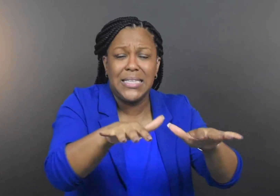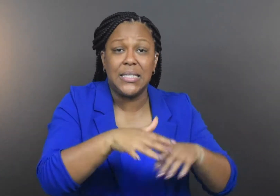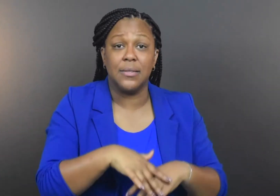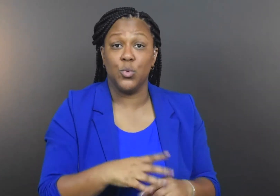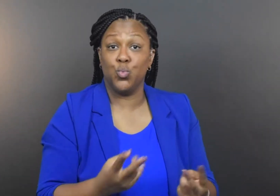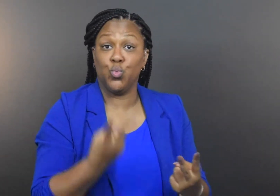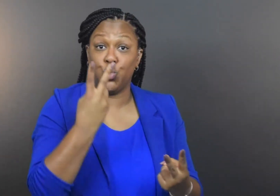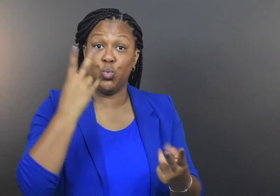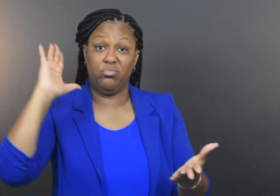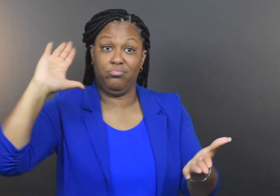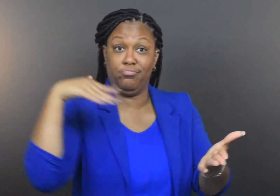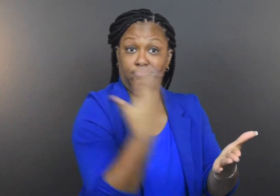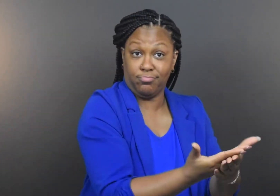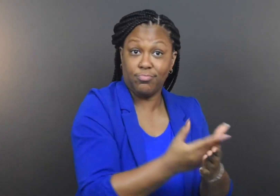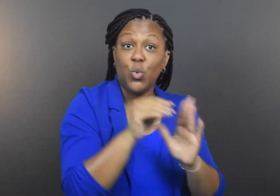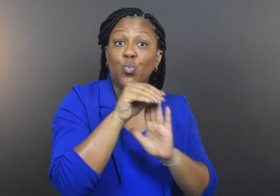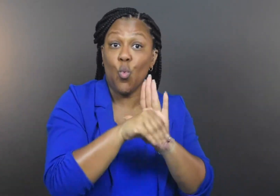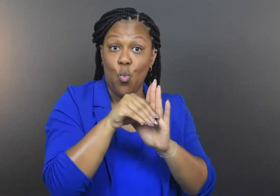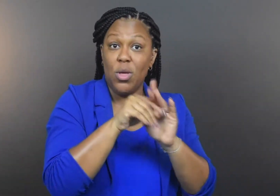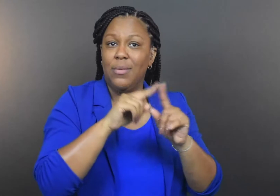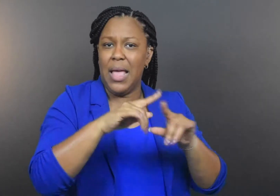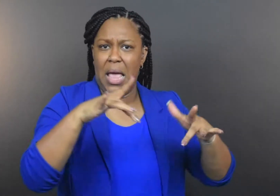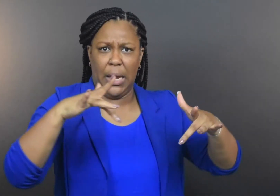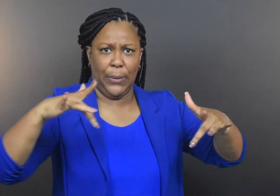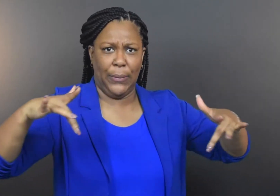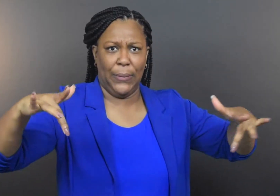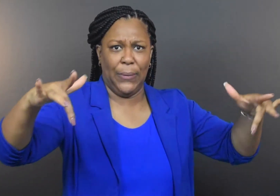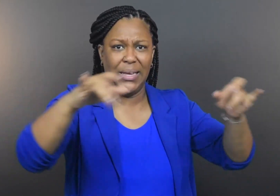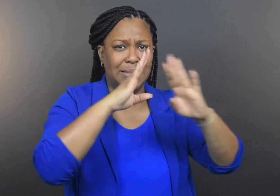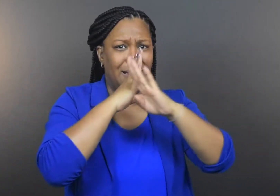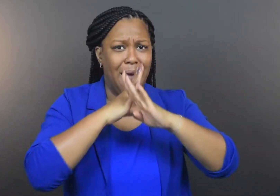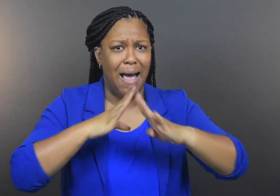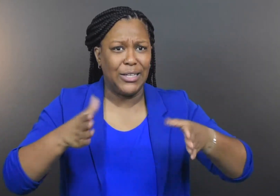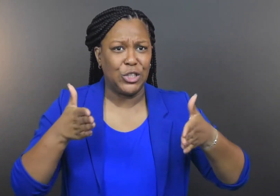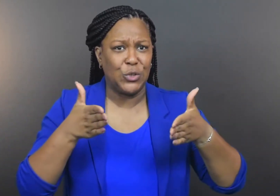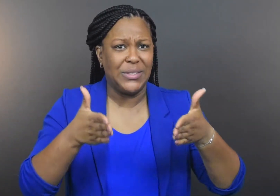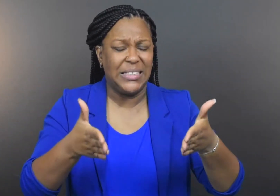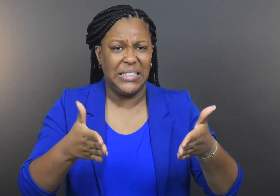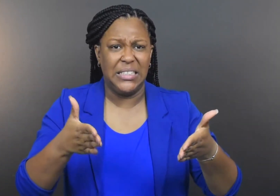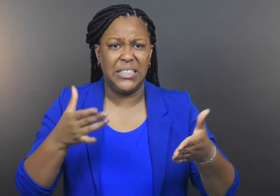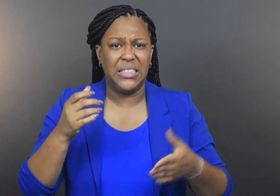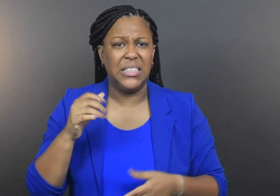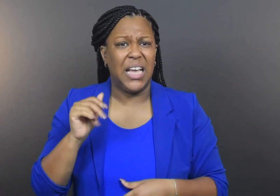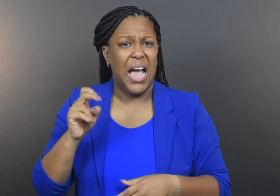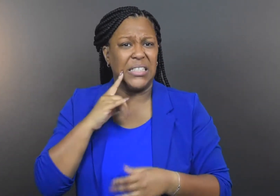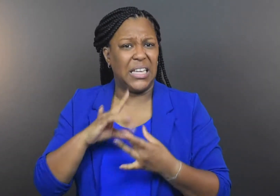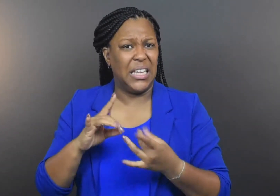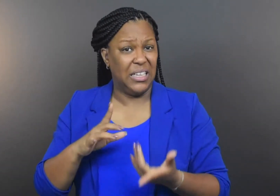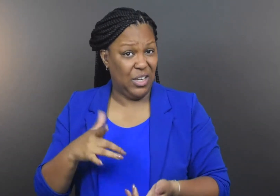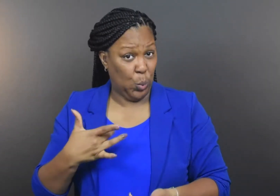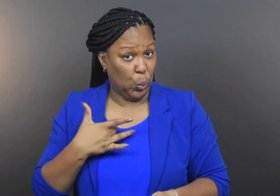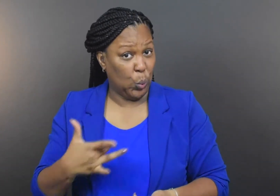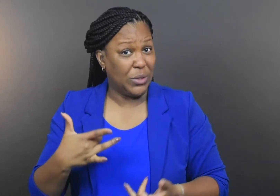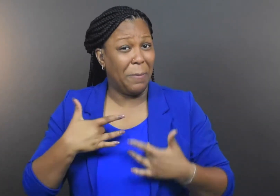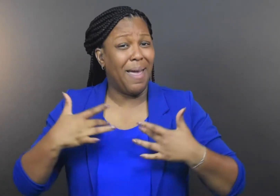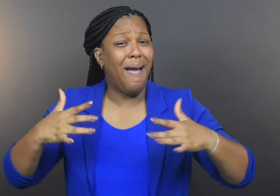health department with their expertise. The two arrived in New Orleans to empty, silent streets.